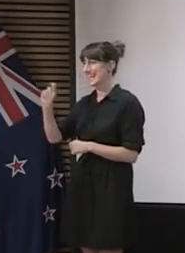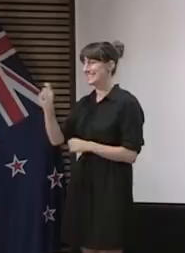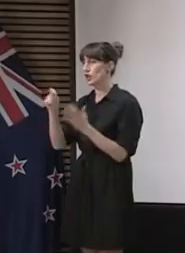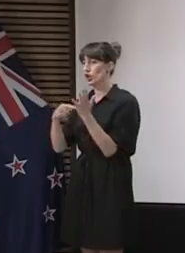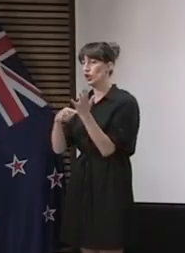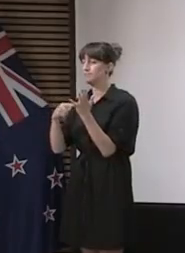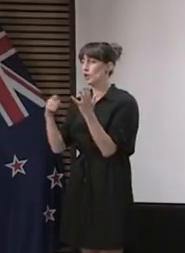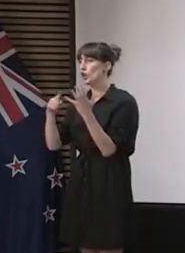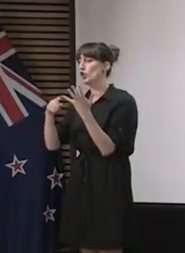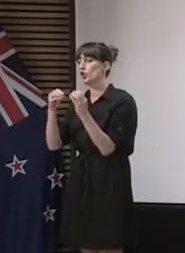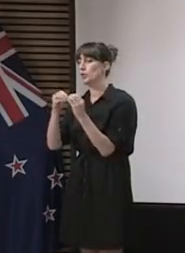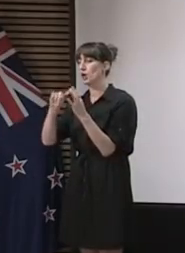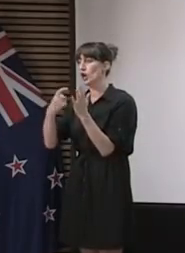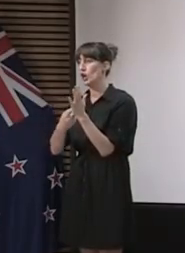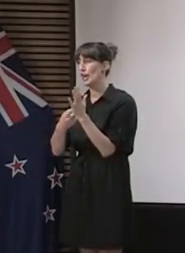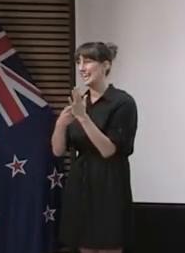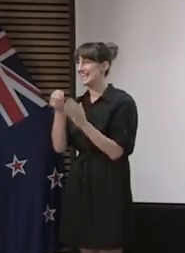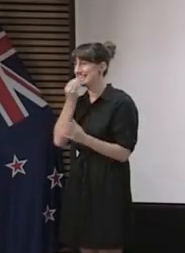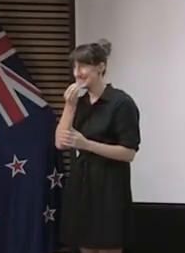It is around35% at the moment?